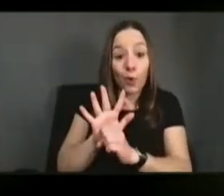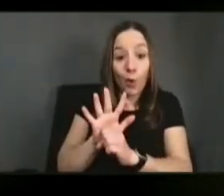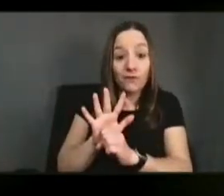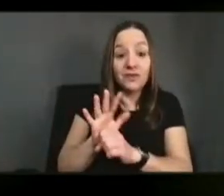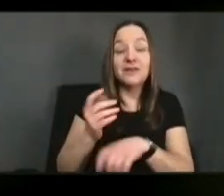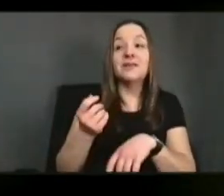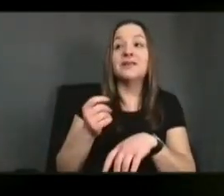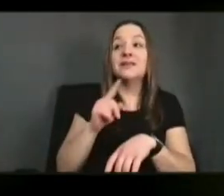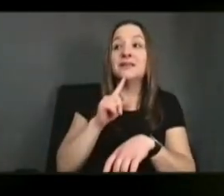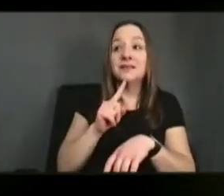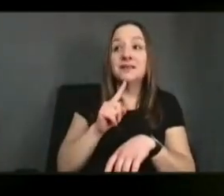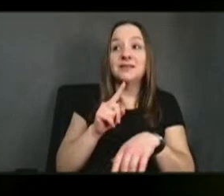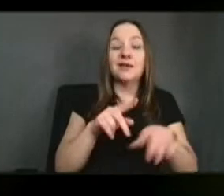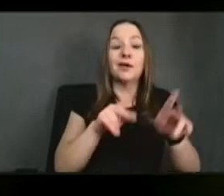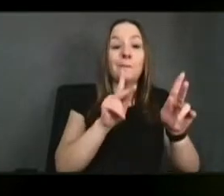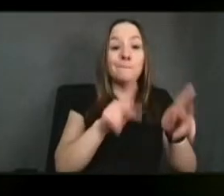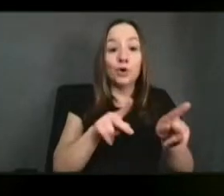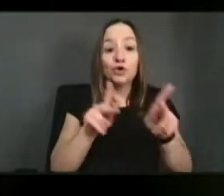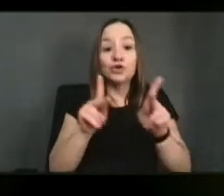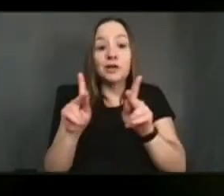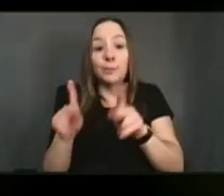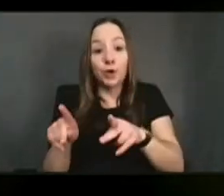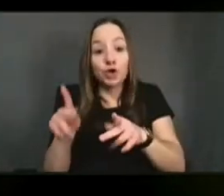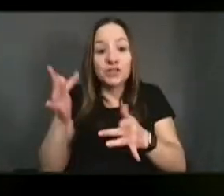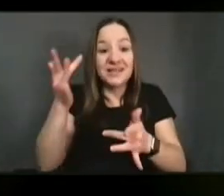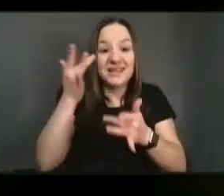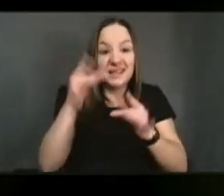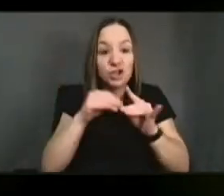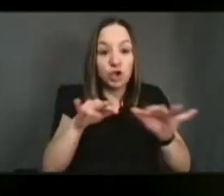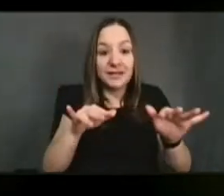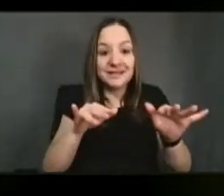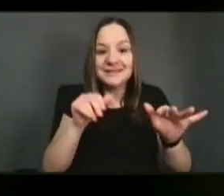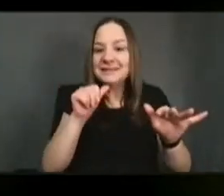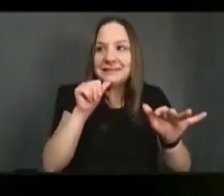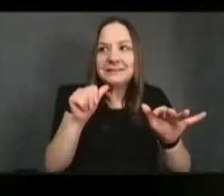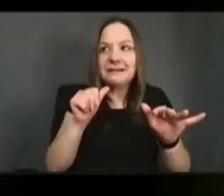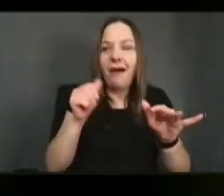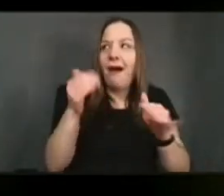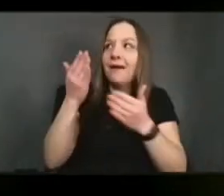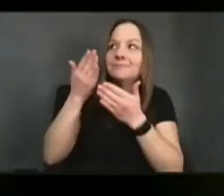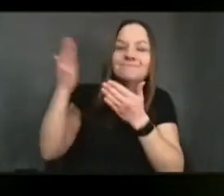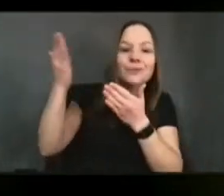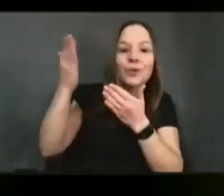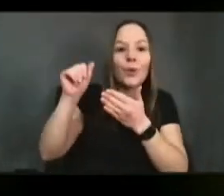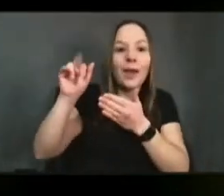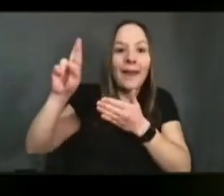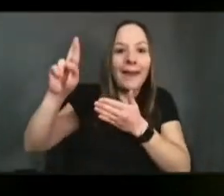covered, which is this is a person to person. Illness